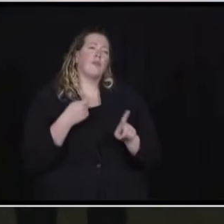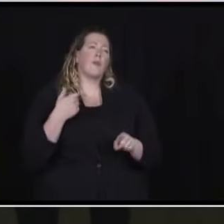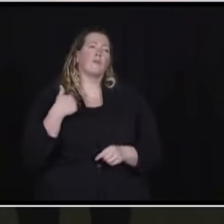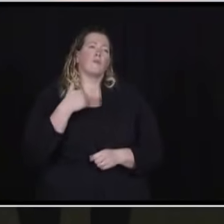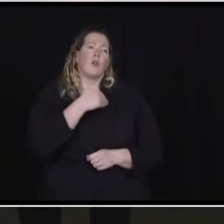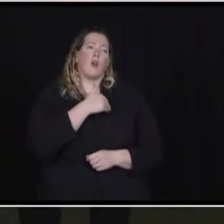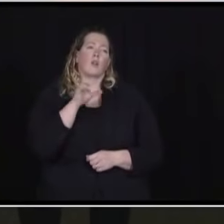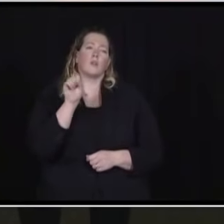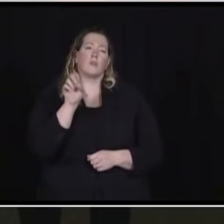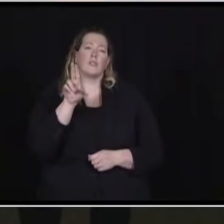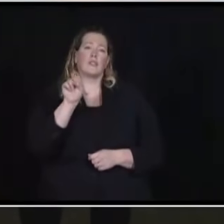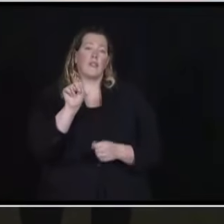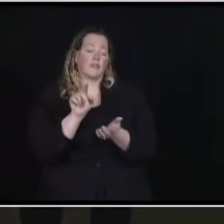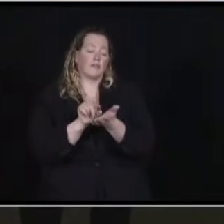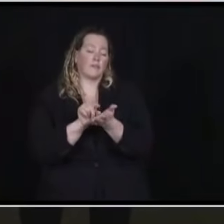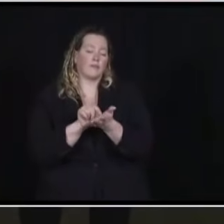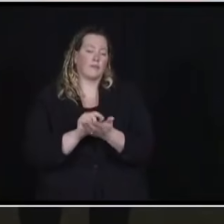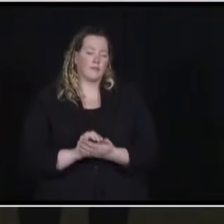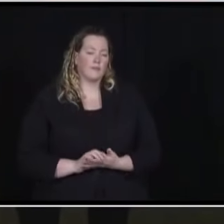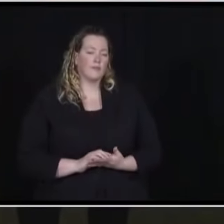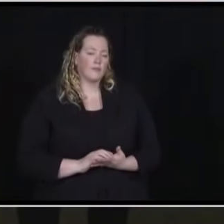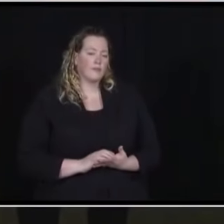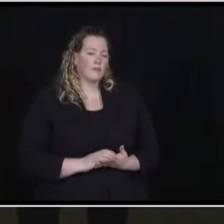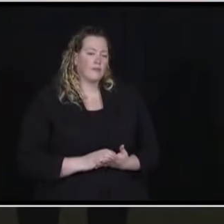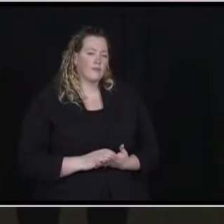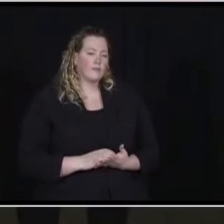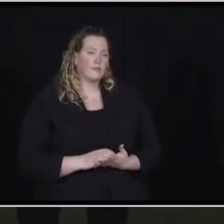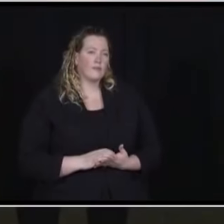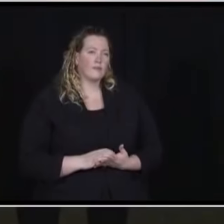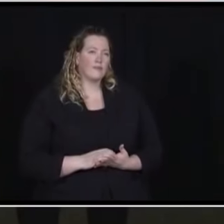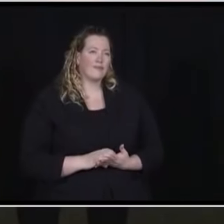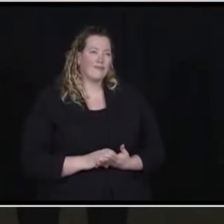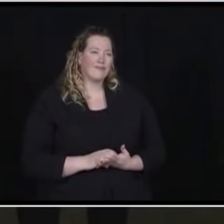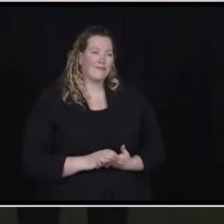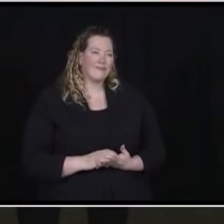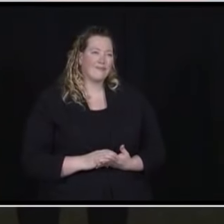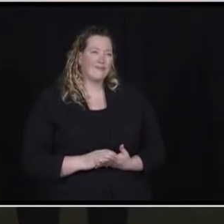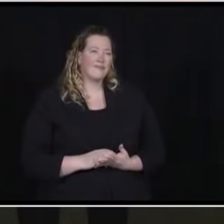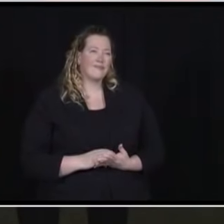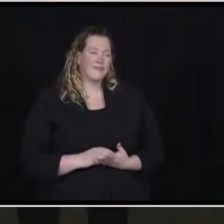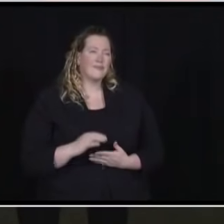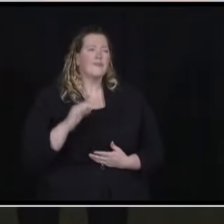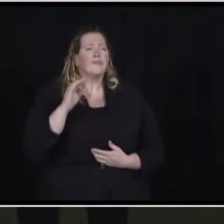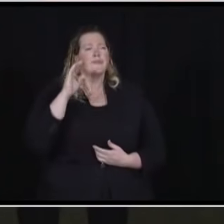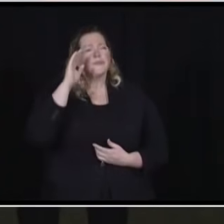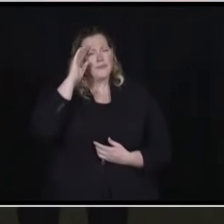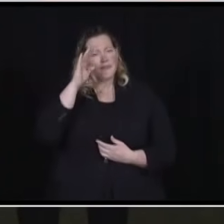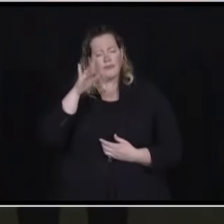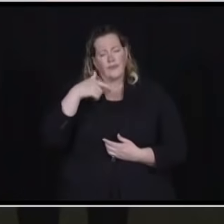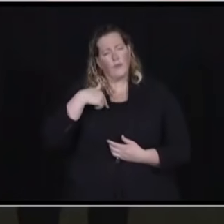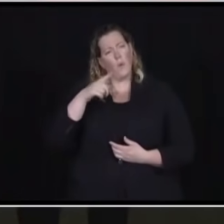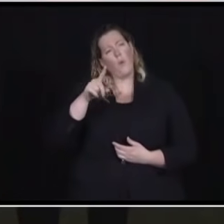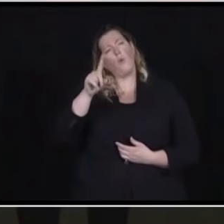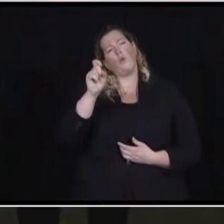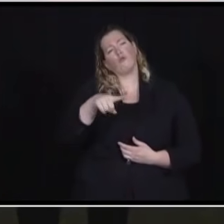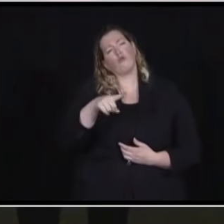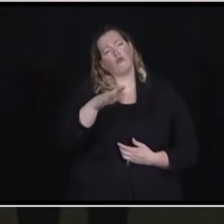do do it, we will be able to bend this curve to and beach COVID-19. Next question comes from the Toronto Sun.